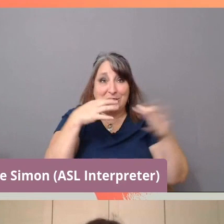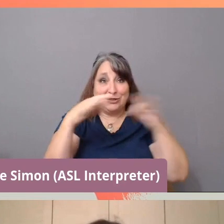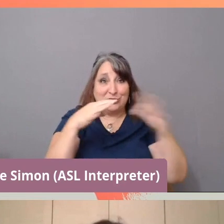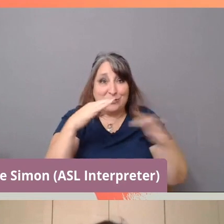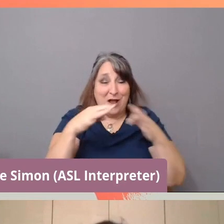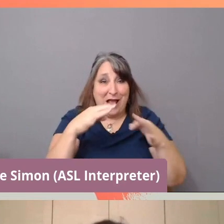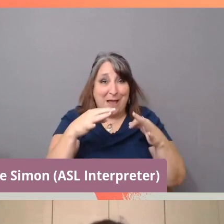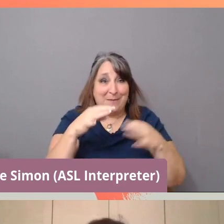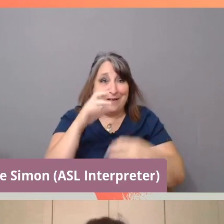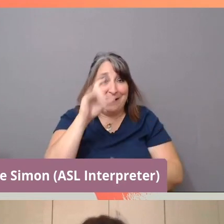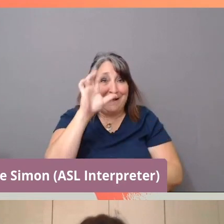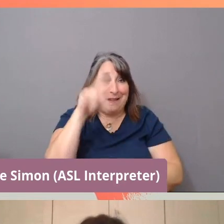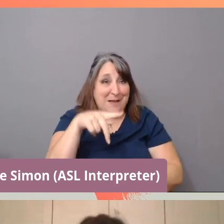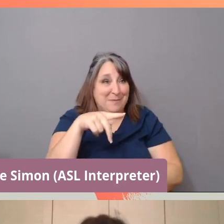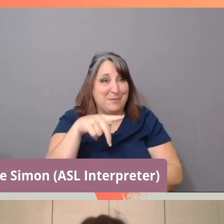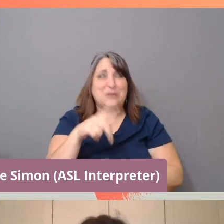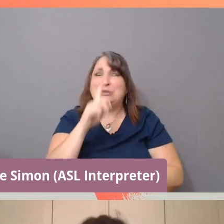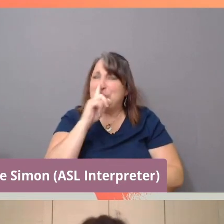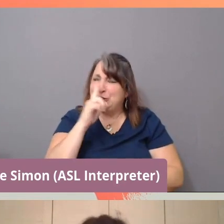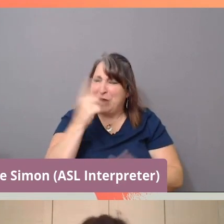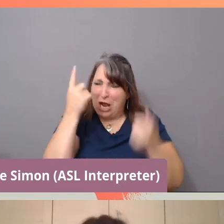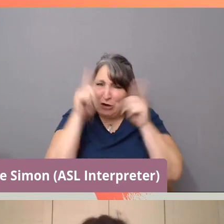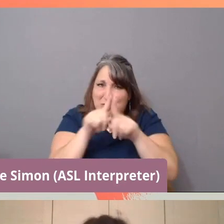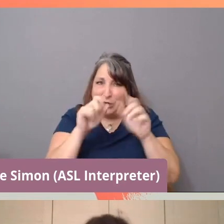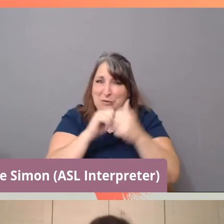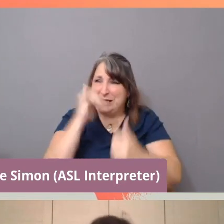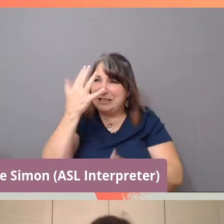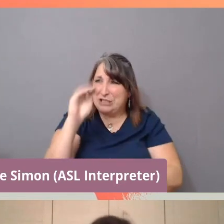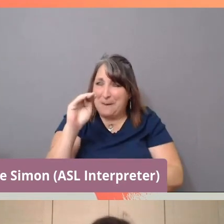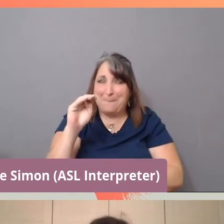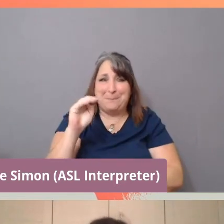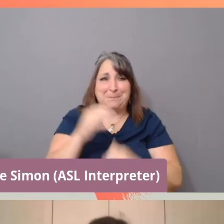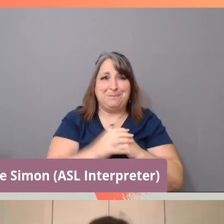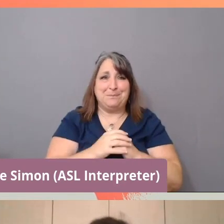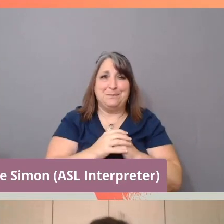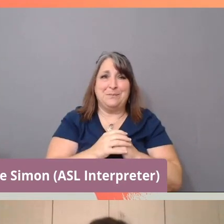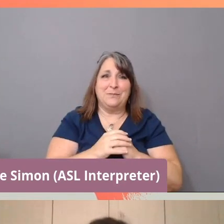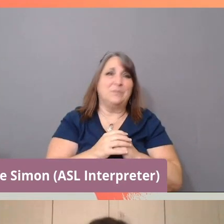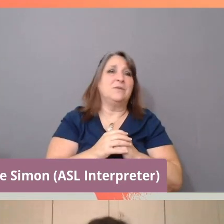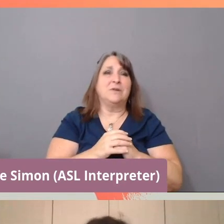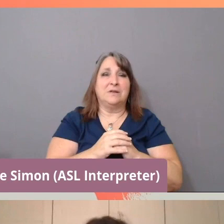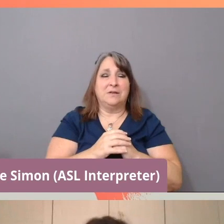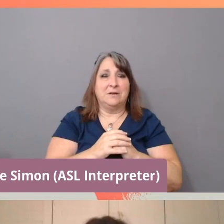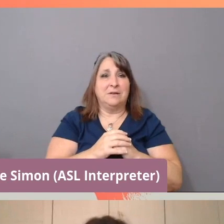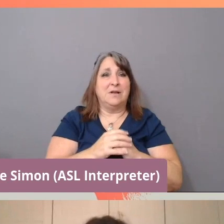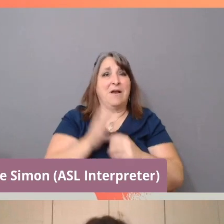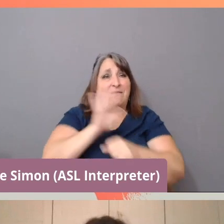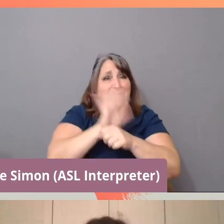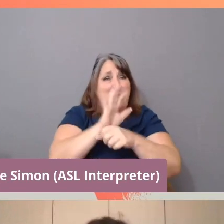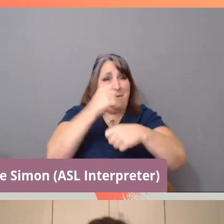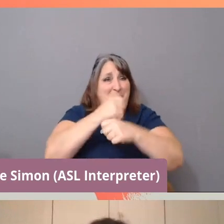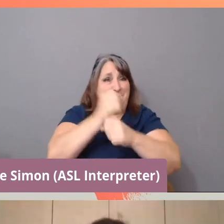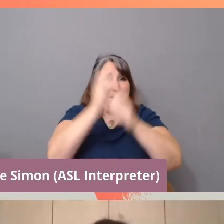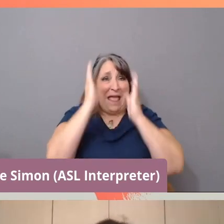Sure, I mean, I totally agree with Jim, just to underline that. Like, you know, we filmmakers, we